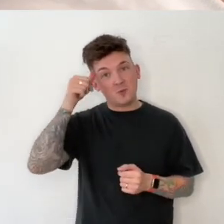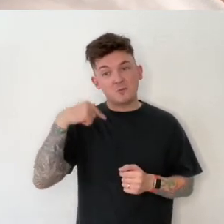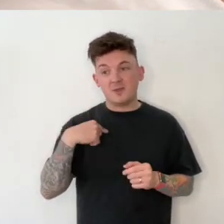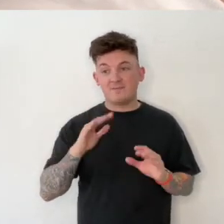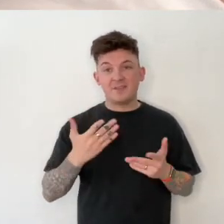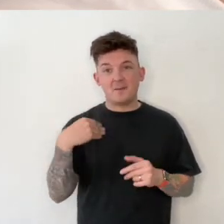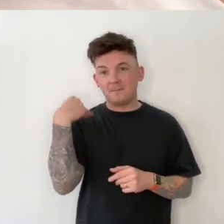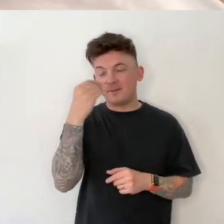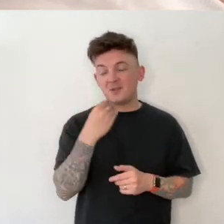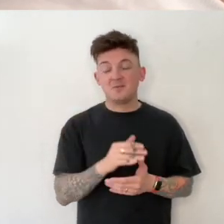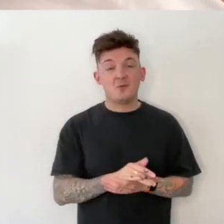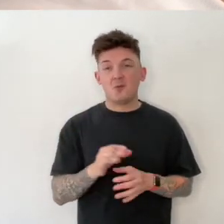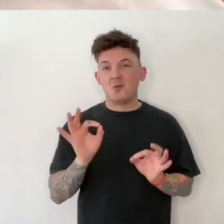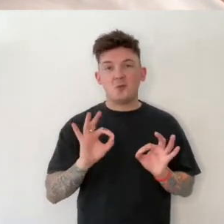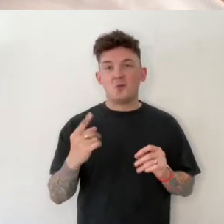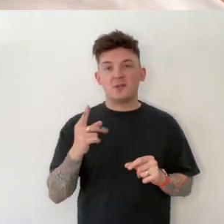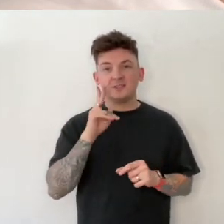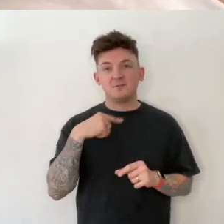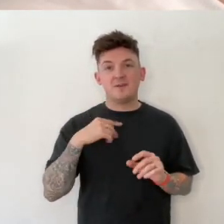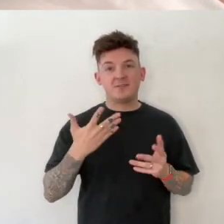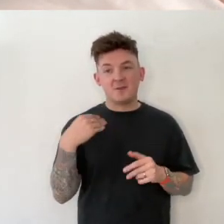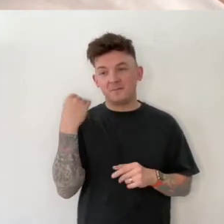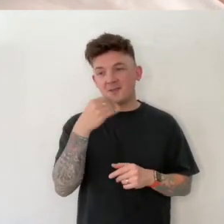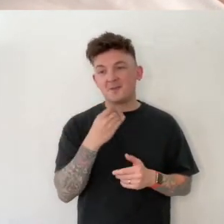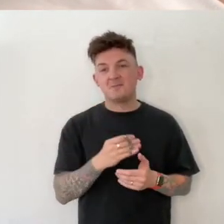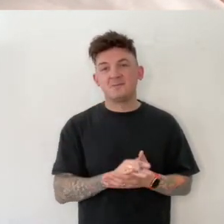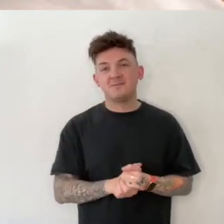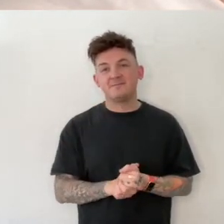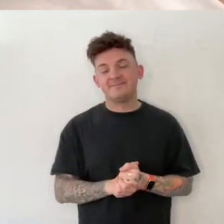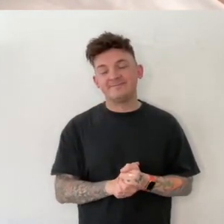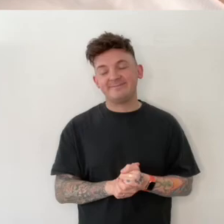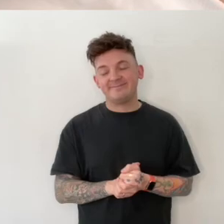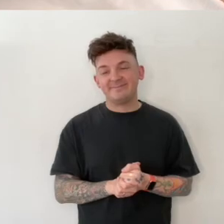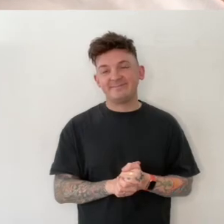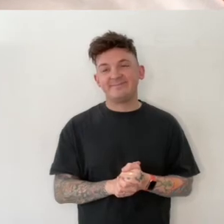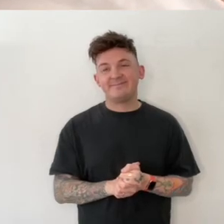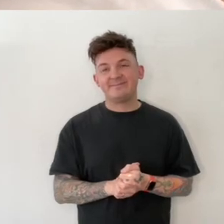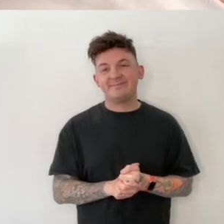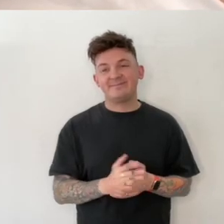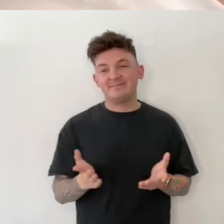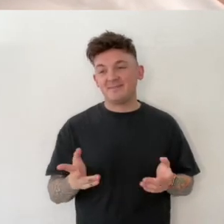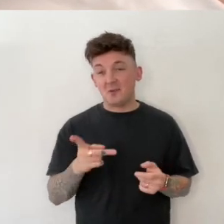no one else has ever seen me without makeup as Cathy. you look just as beautiful as you